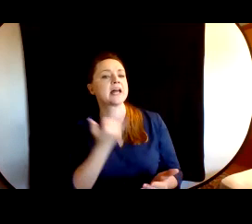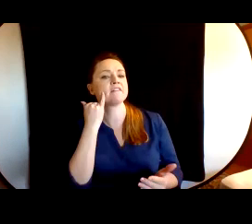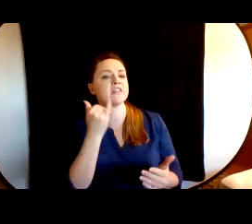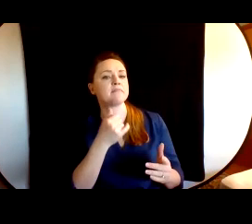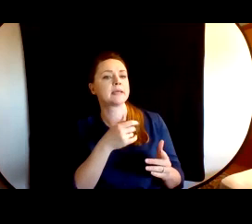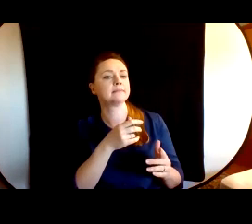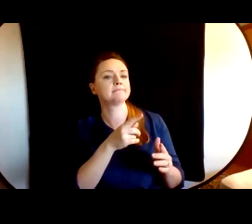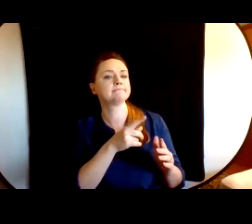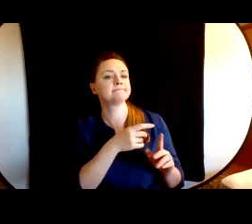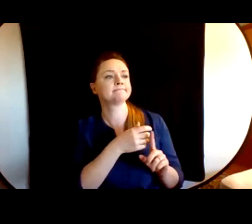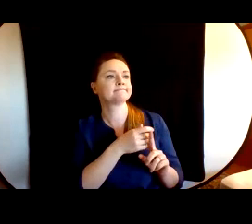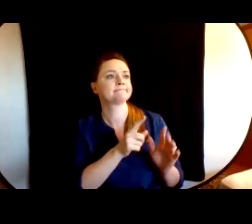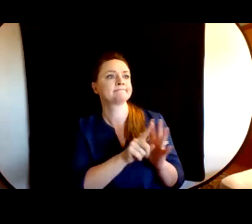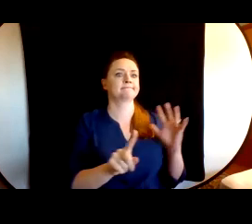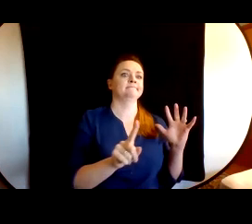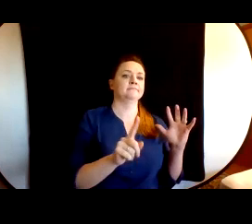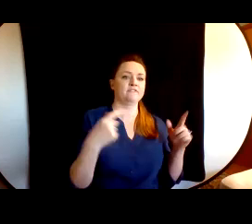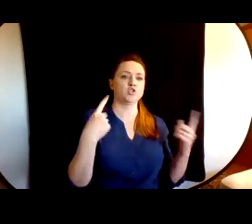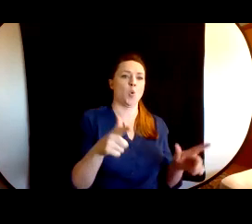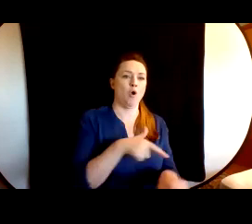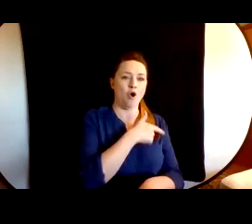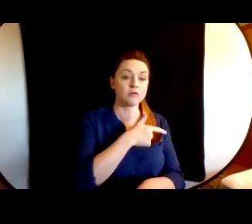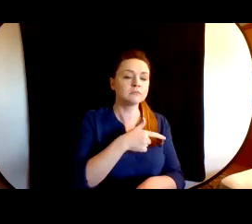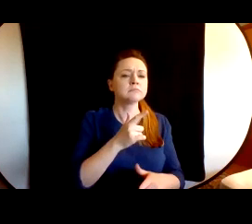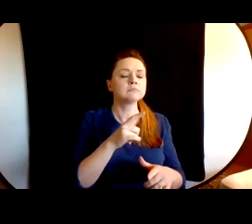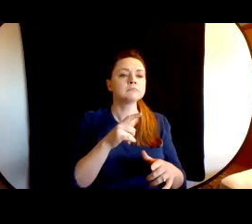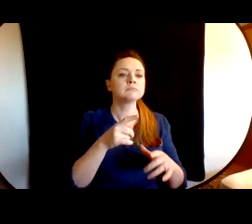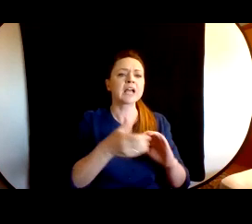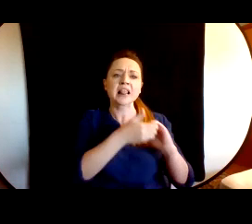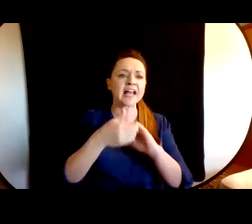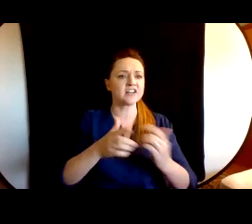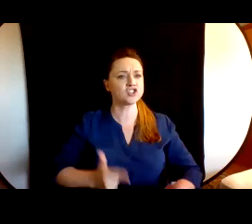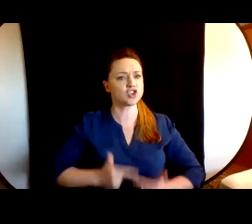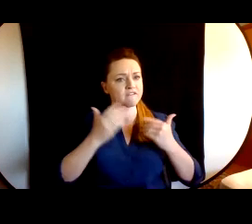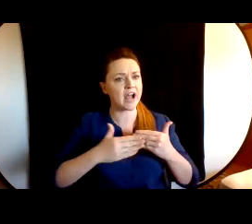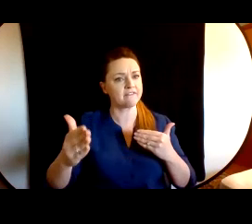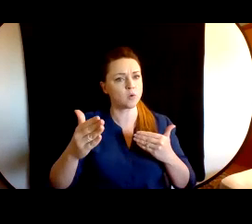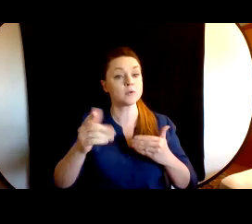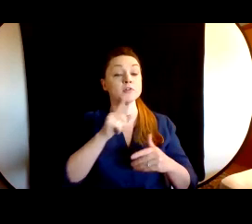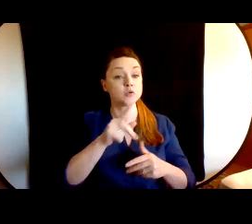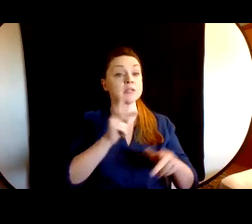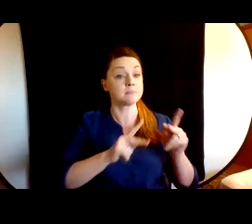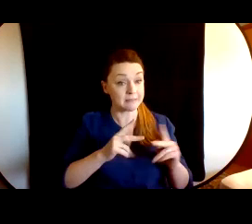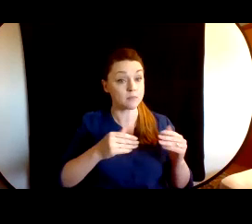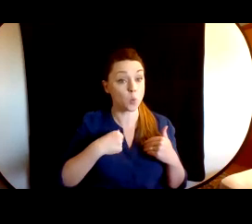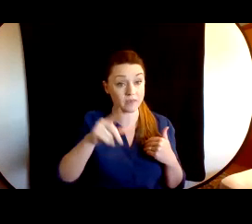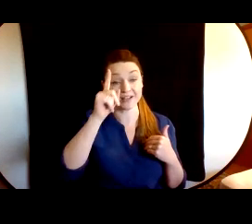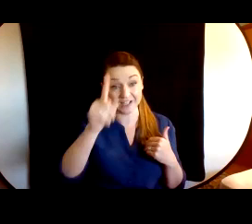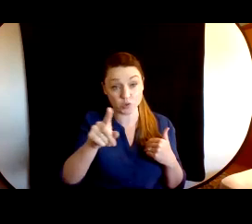but it is centrally connected to our collective survival to make sure that folks with intellectual disabilities and developmental disabilities